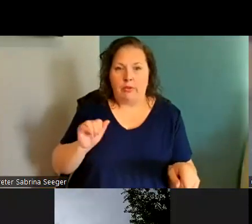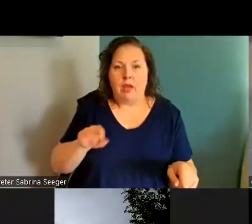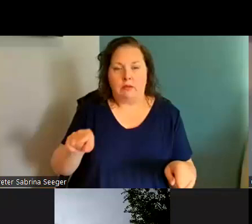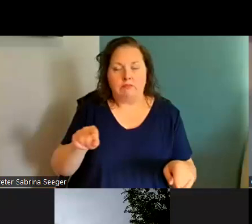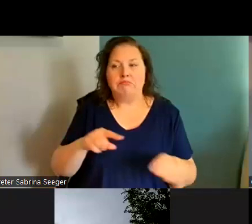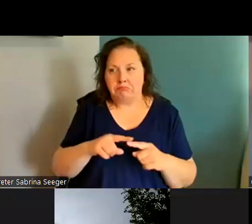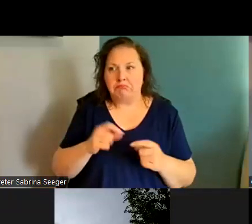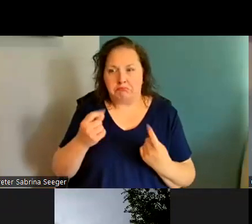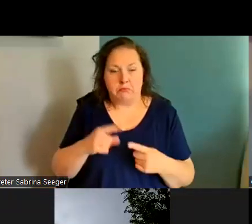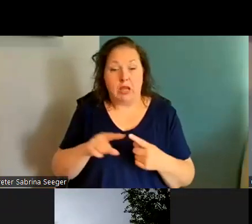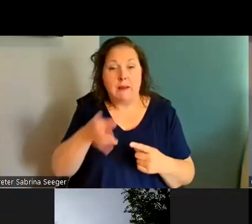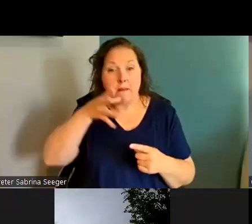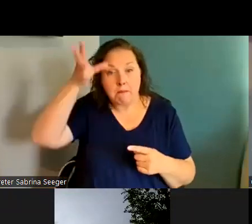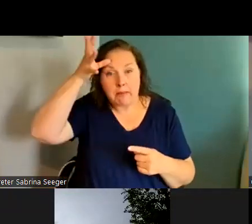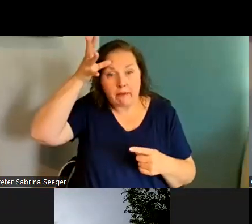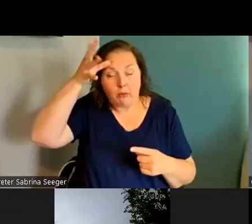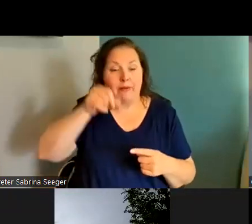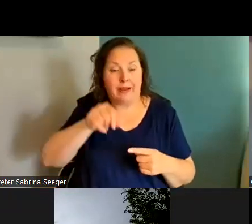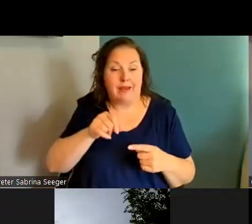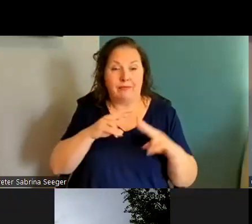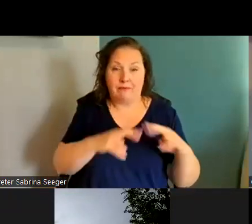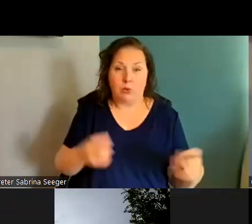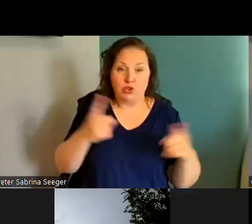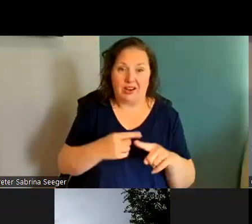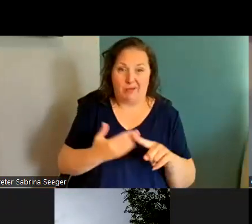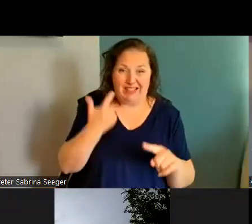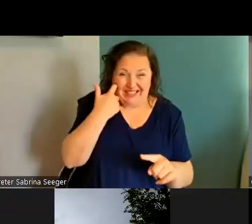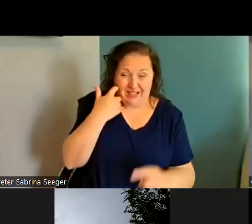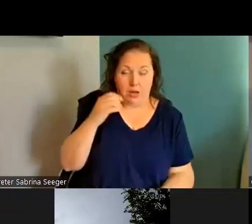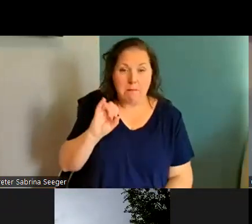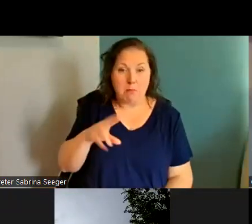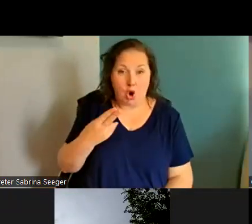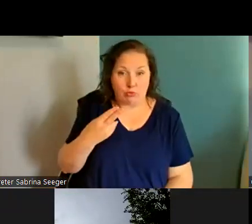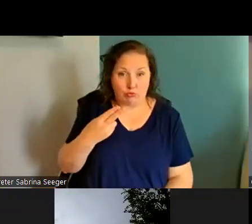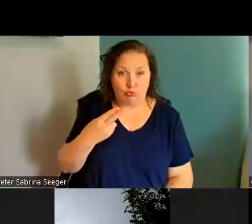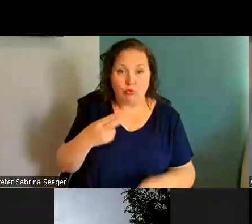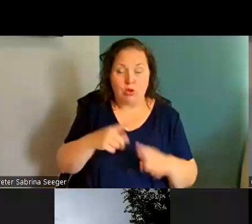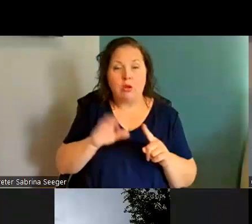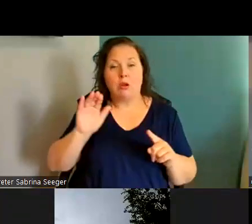a parent could also, if this evaluation took place in March, they could go back to the IEP team and